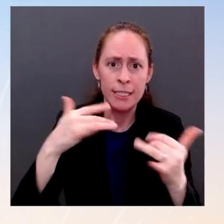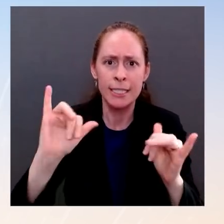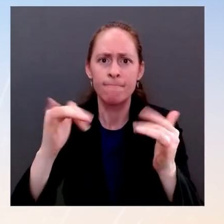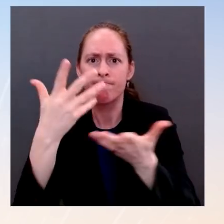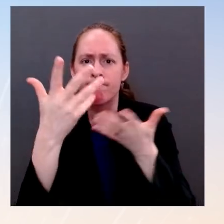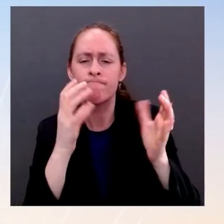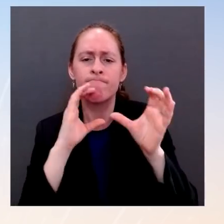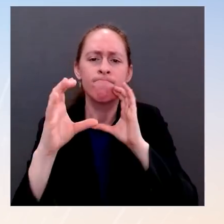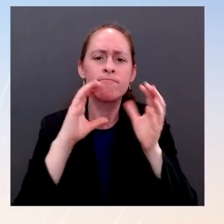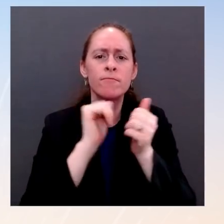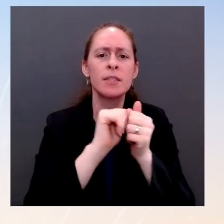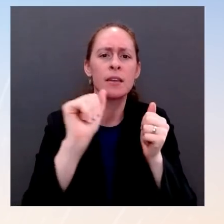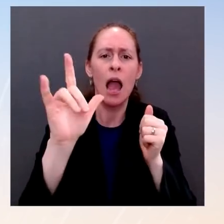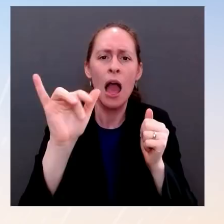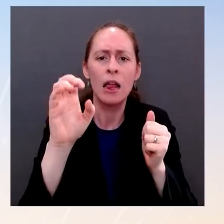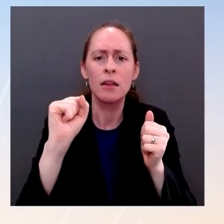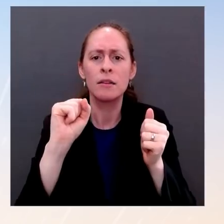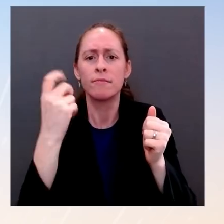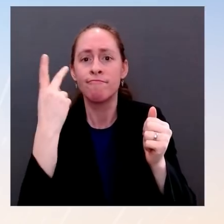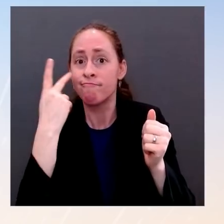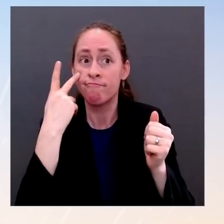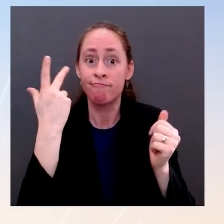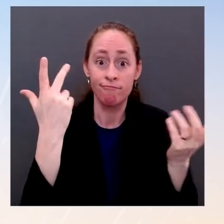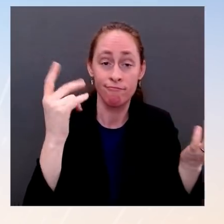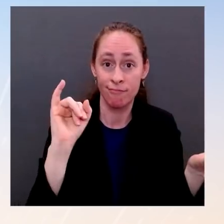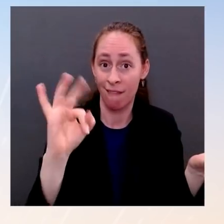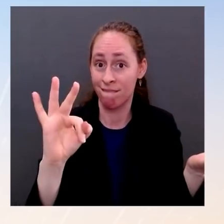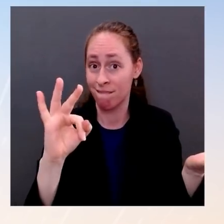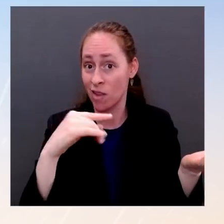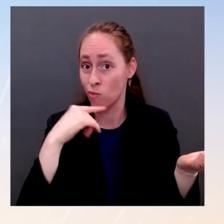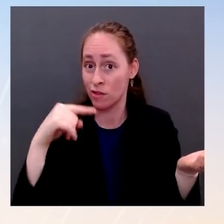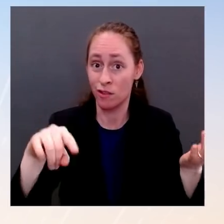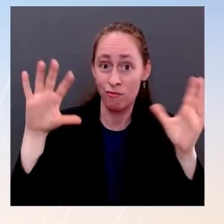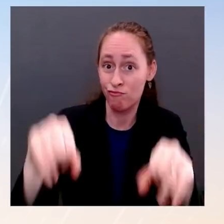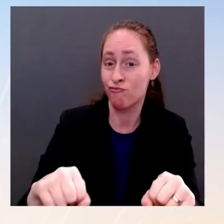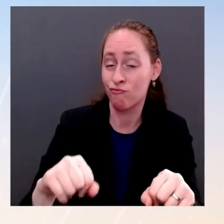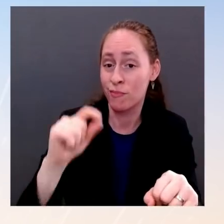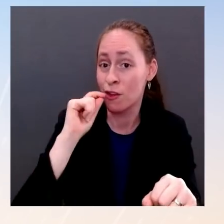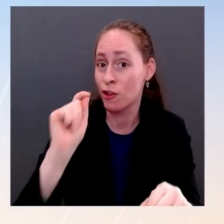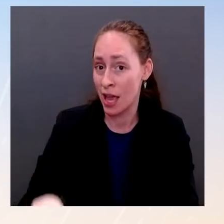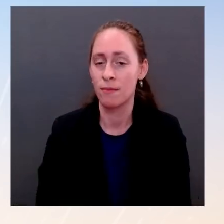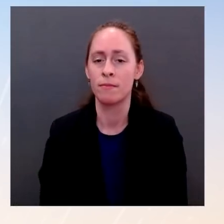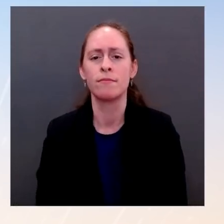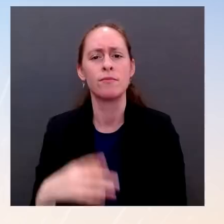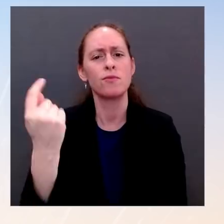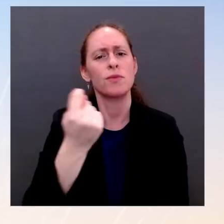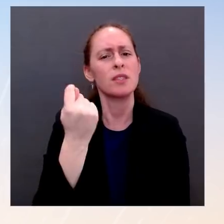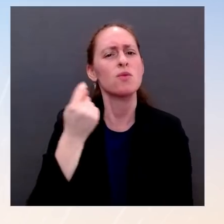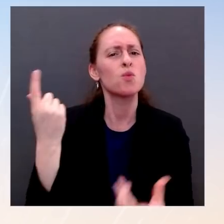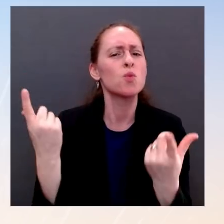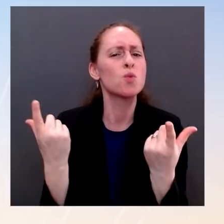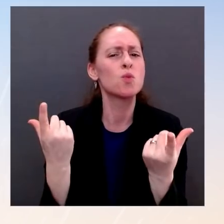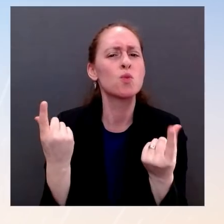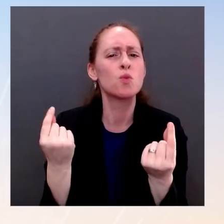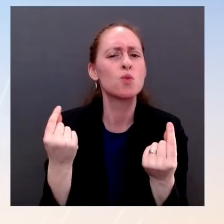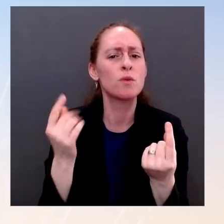On Tuesday, the President will host an event announcing progress on reshoring critical supply chains, powering clean energy manufacturing,